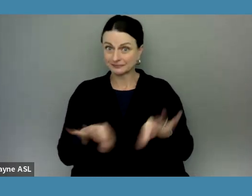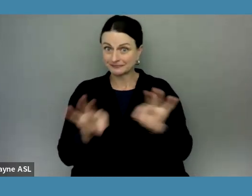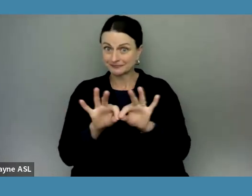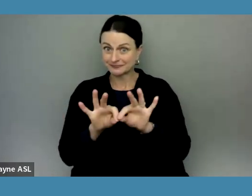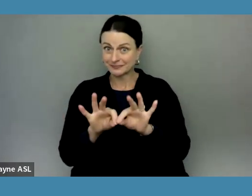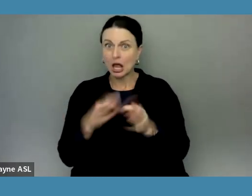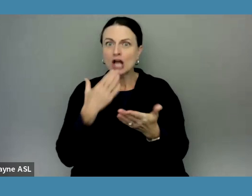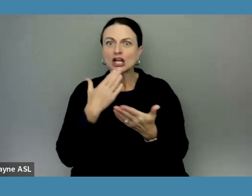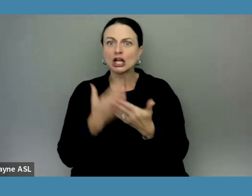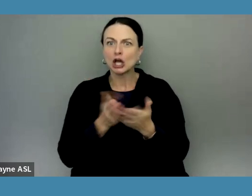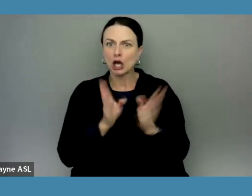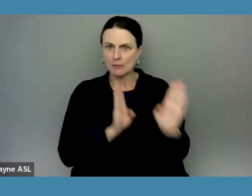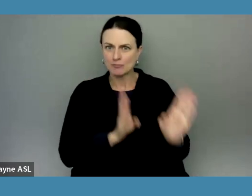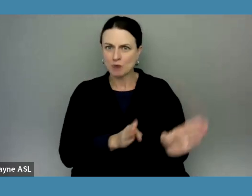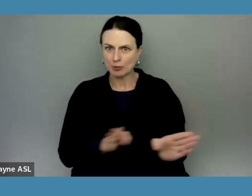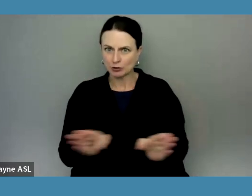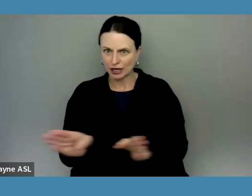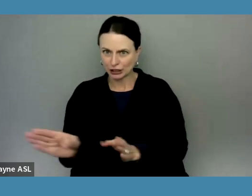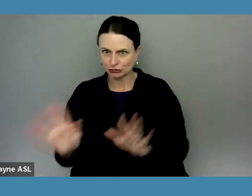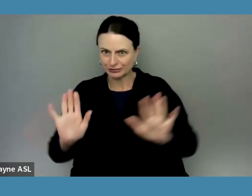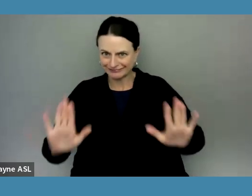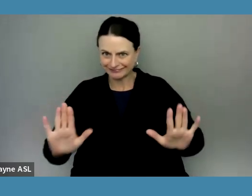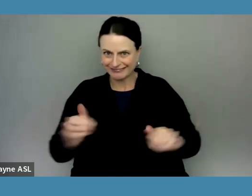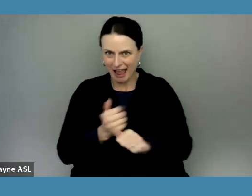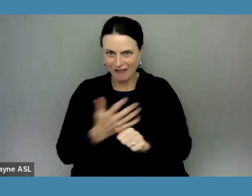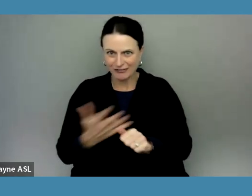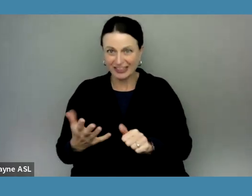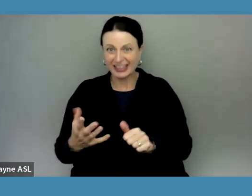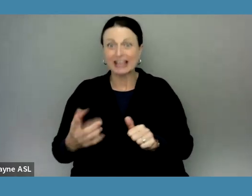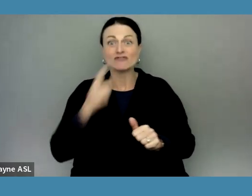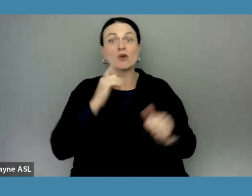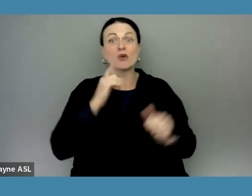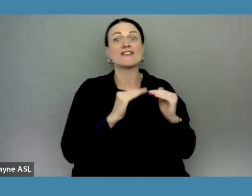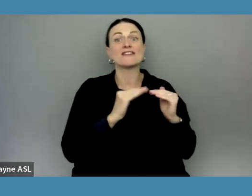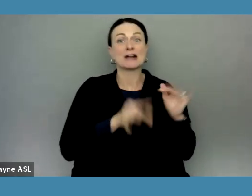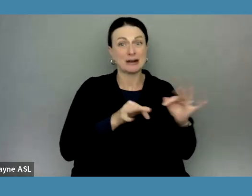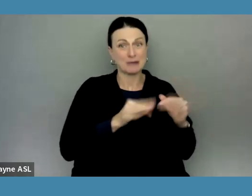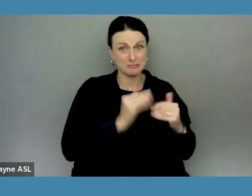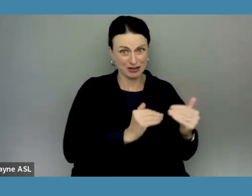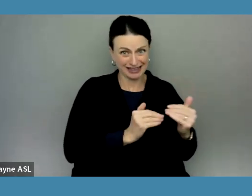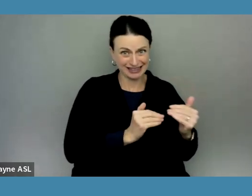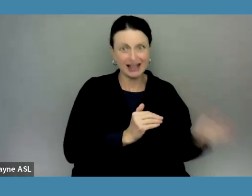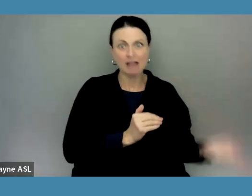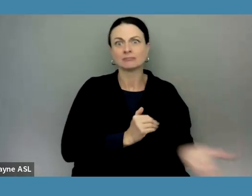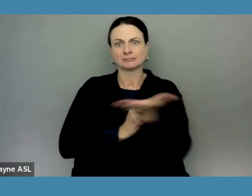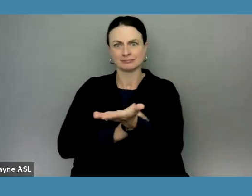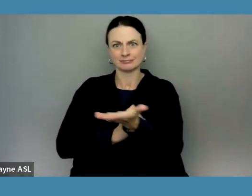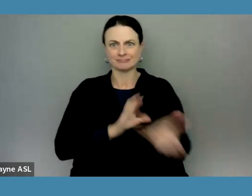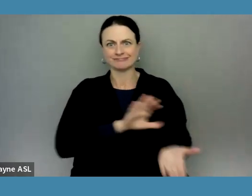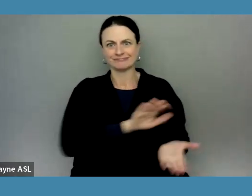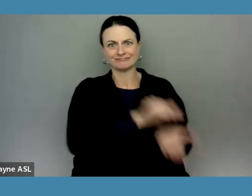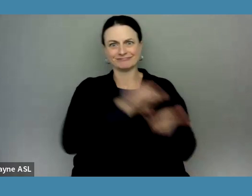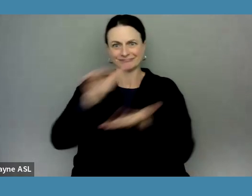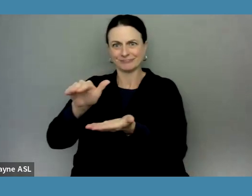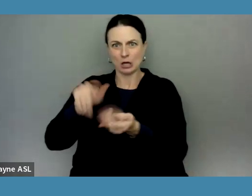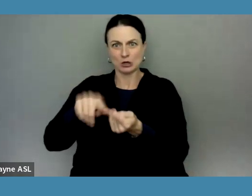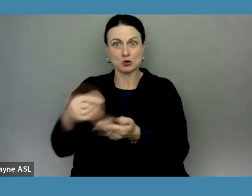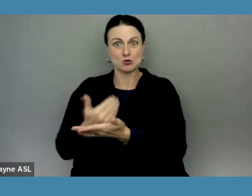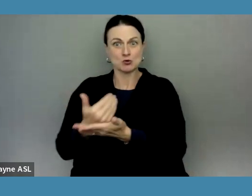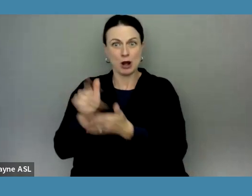and organization in the fair hearing process and just focusing on the issues